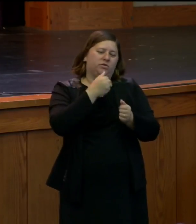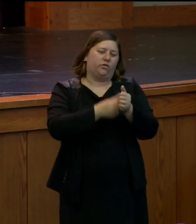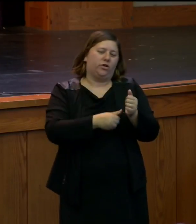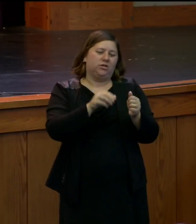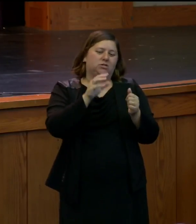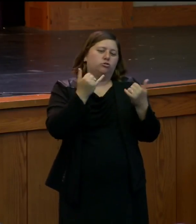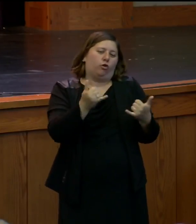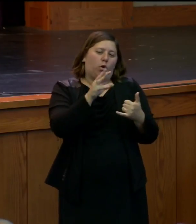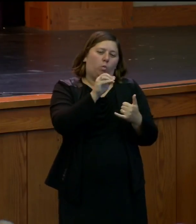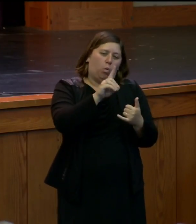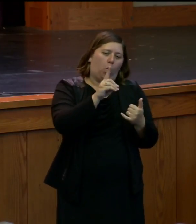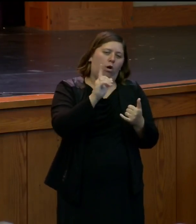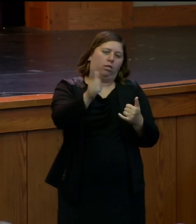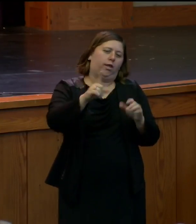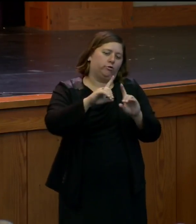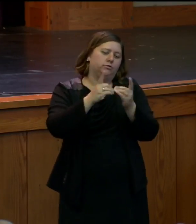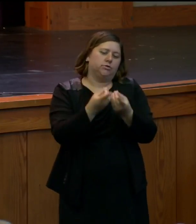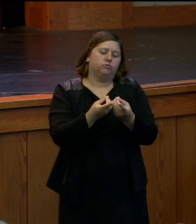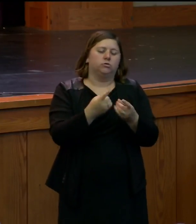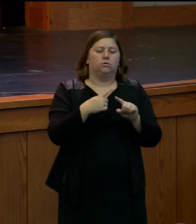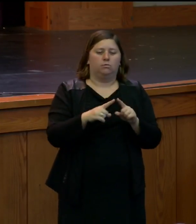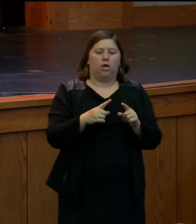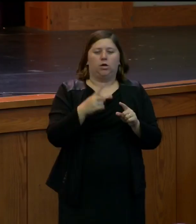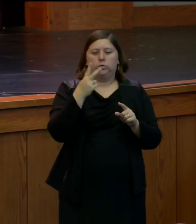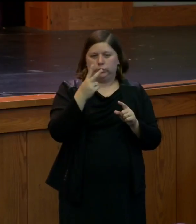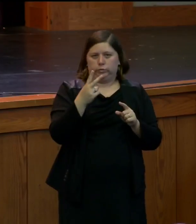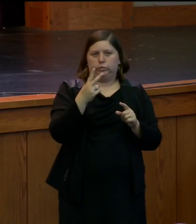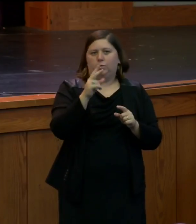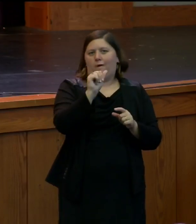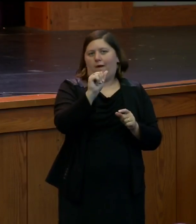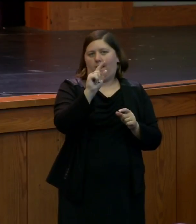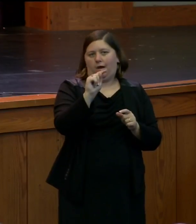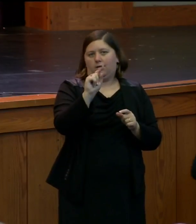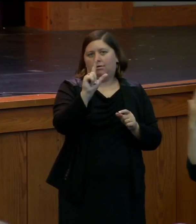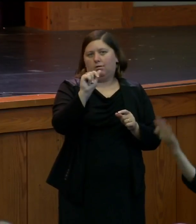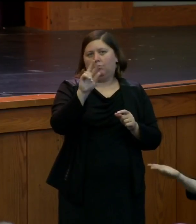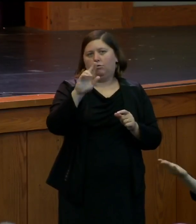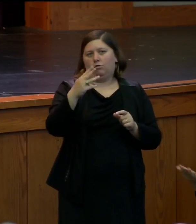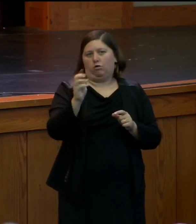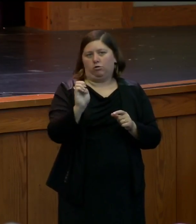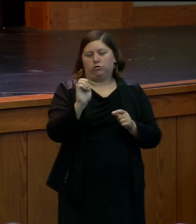TWO ADDITIONAL AT-LARGE MEMBERS WHICH WOULD BRING THE